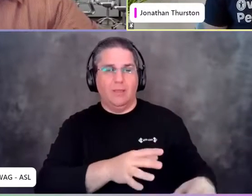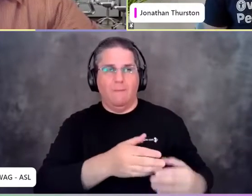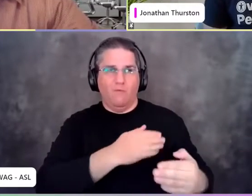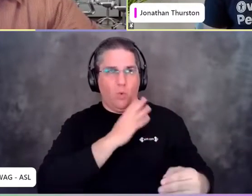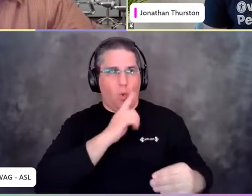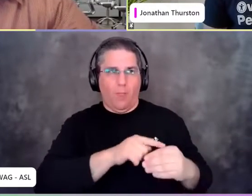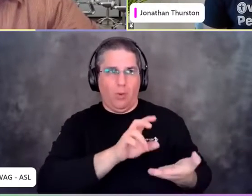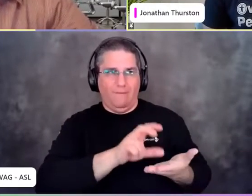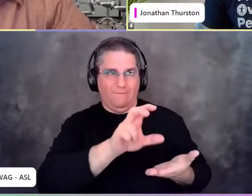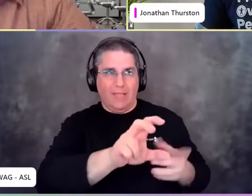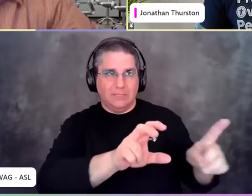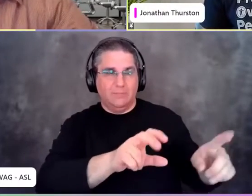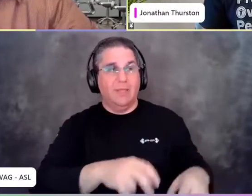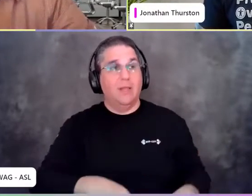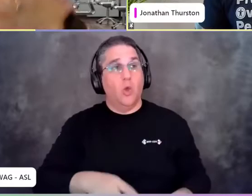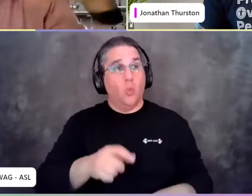that. What about investments?